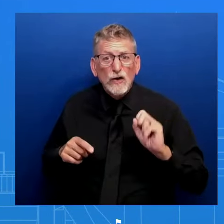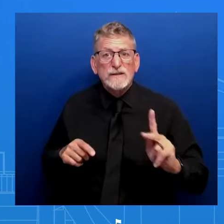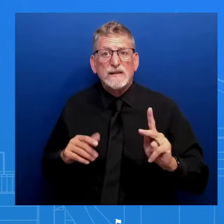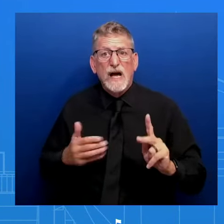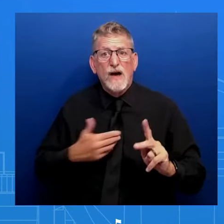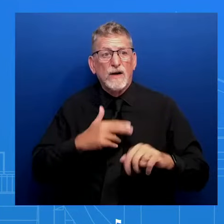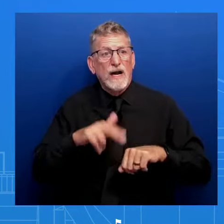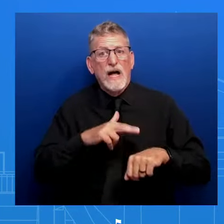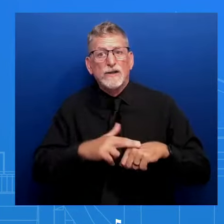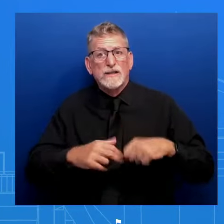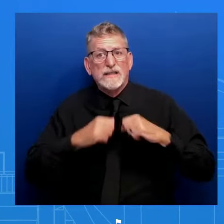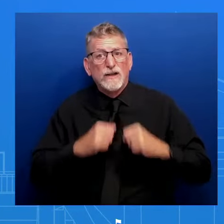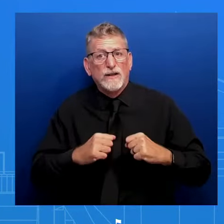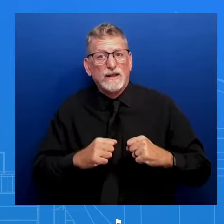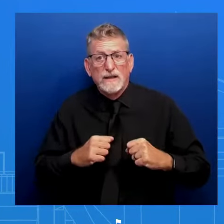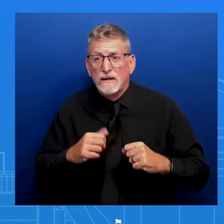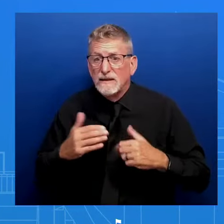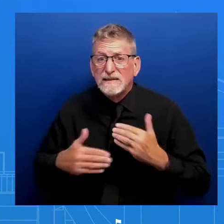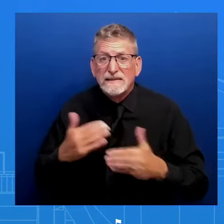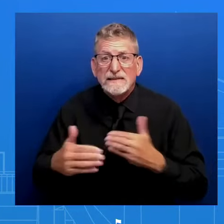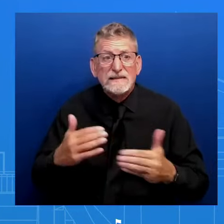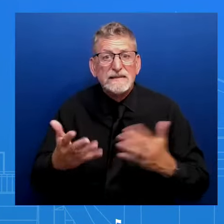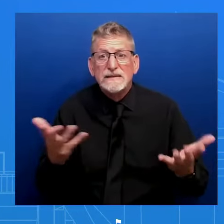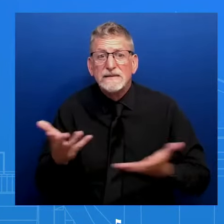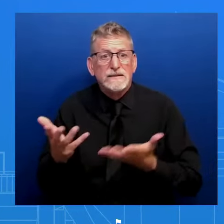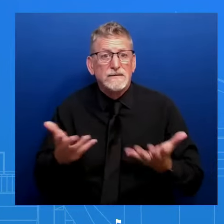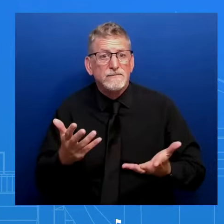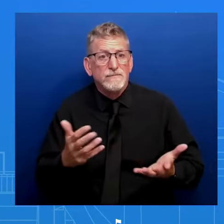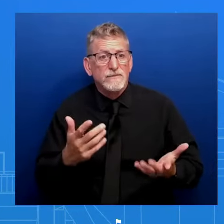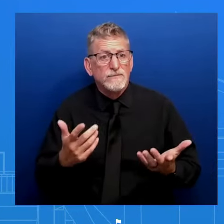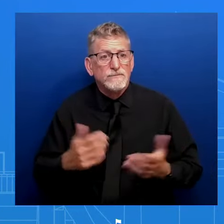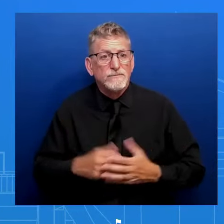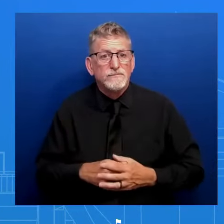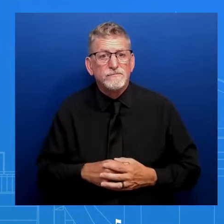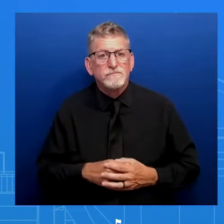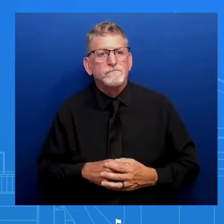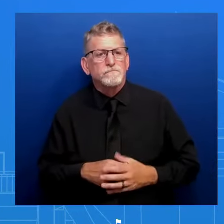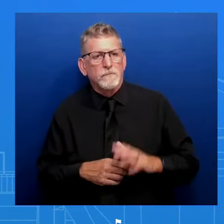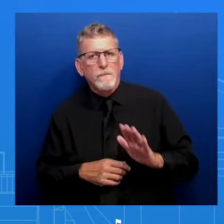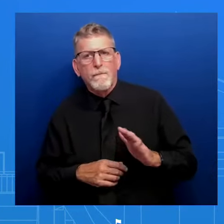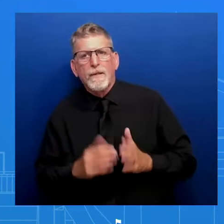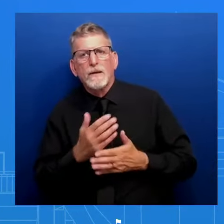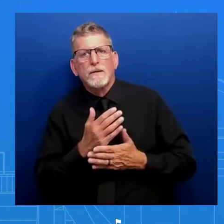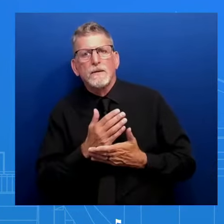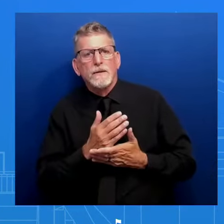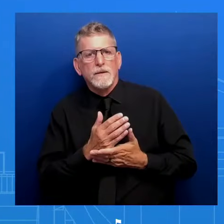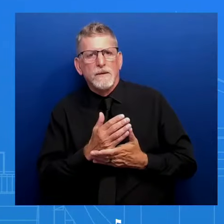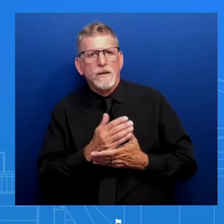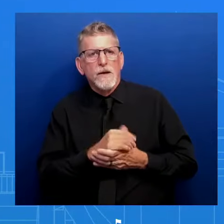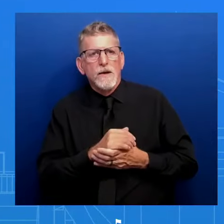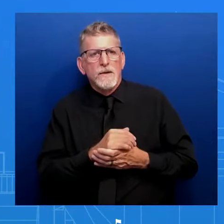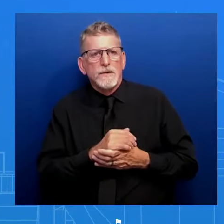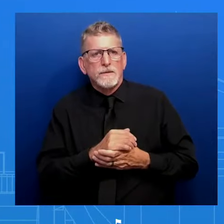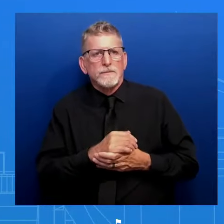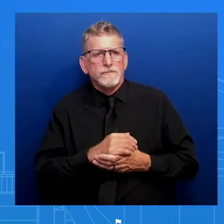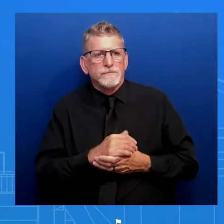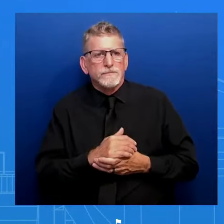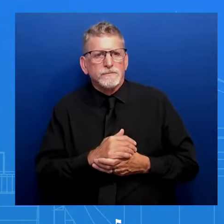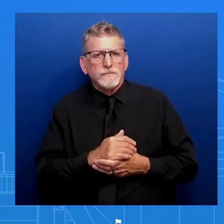Jeremy, we shouldn't be in this situation. I get it. I hear what you're saying. But we should not be in this situation. Senator Tuberville should not be putting